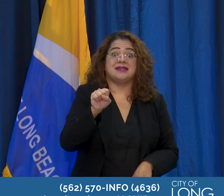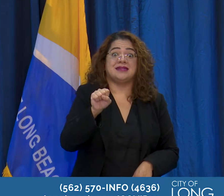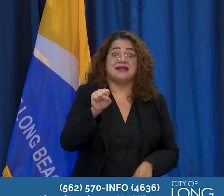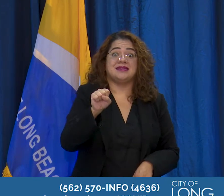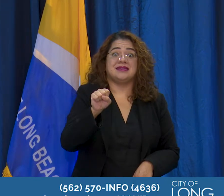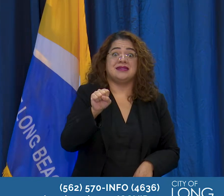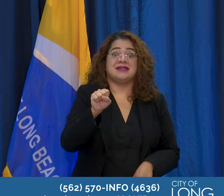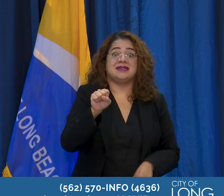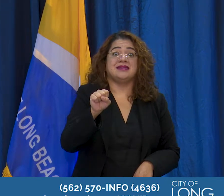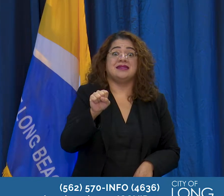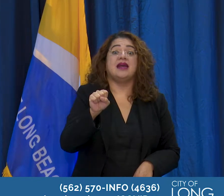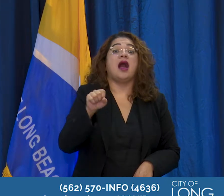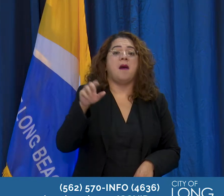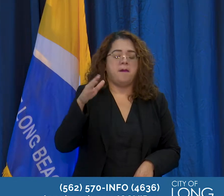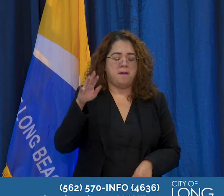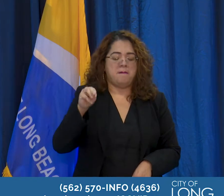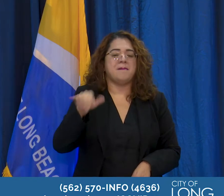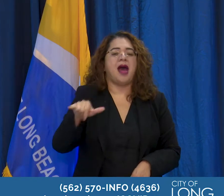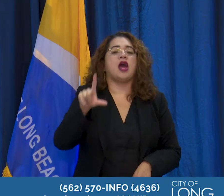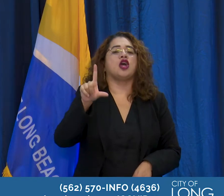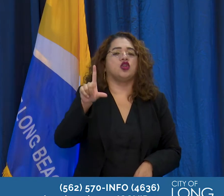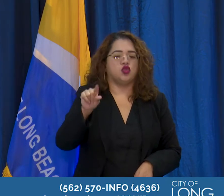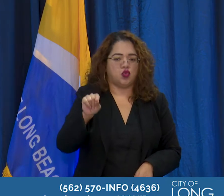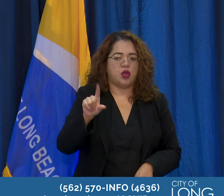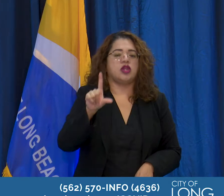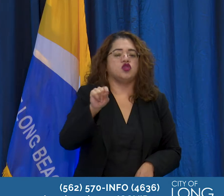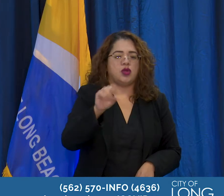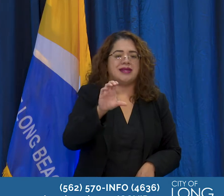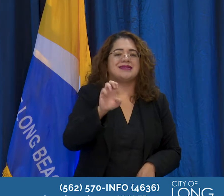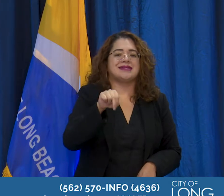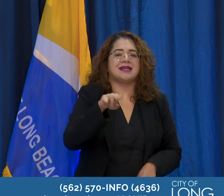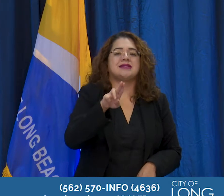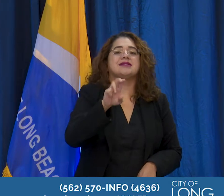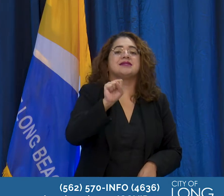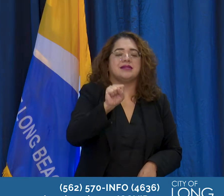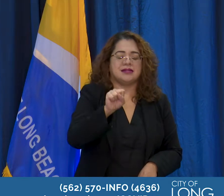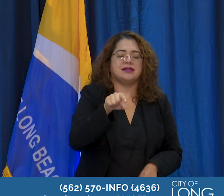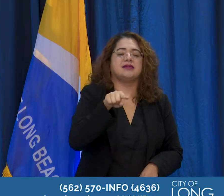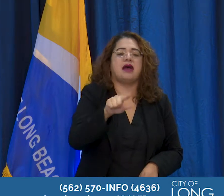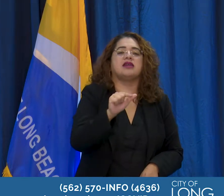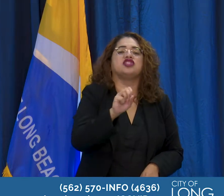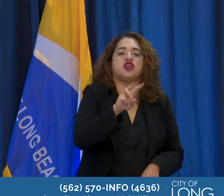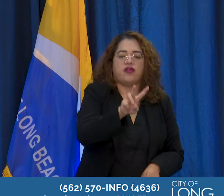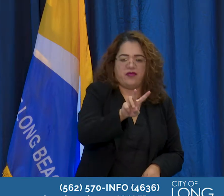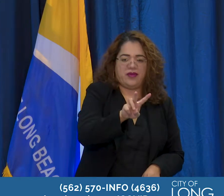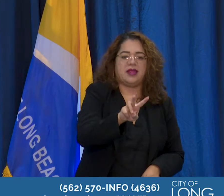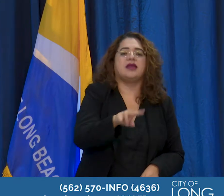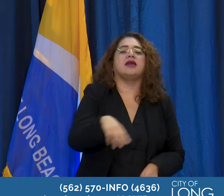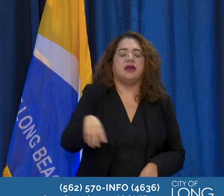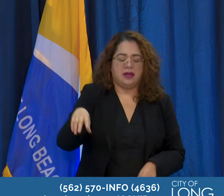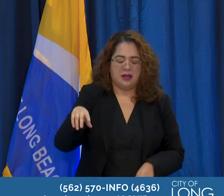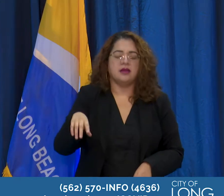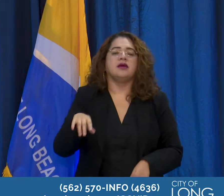It's just the easiest way to go ahead and fill out your census and please do so today if you have not yet done so.